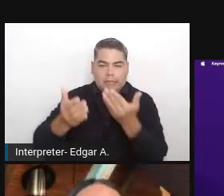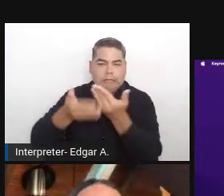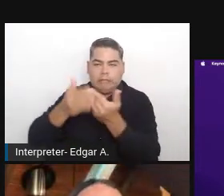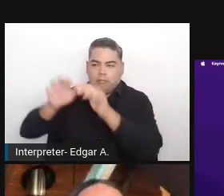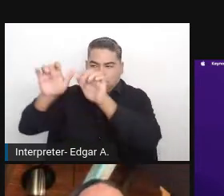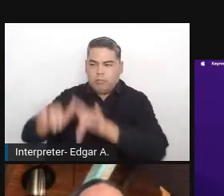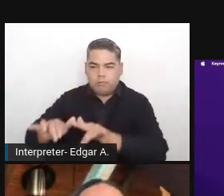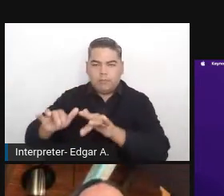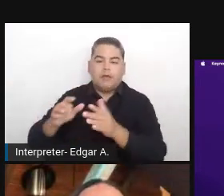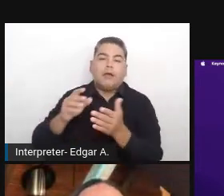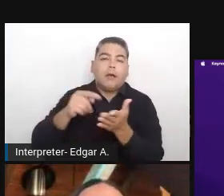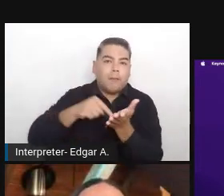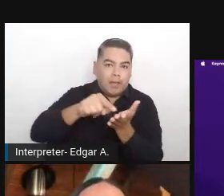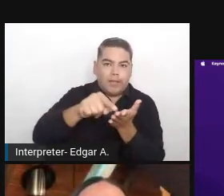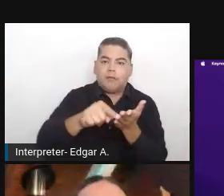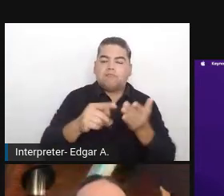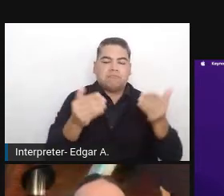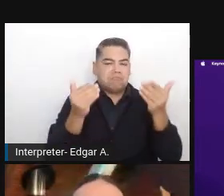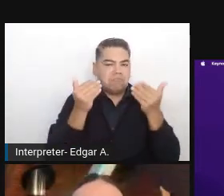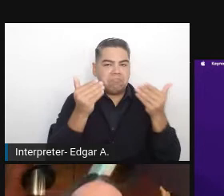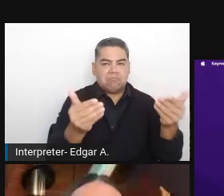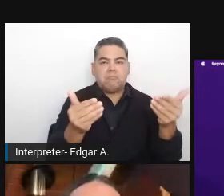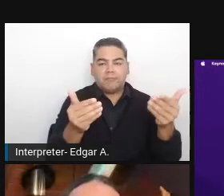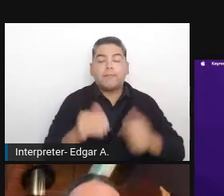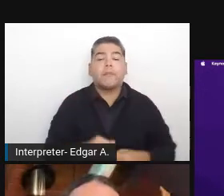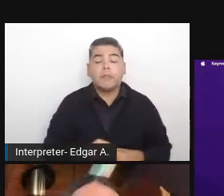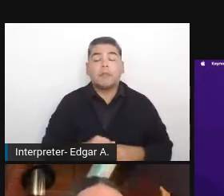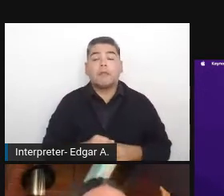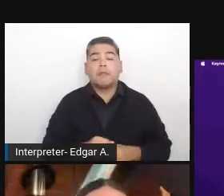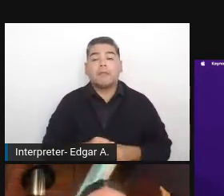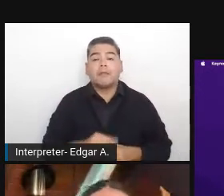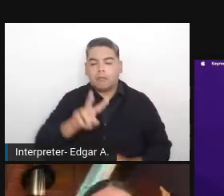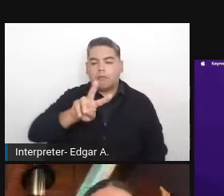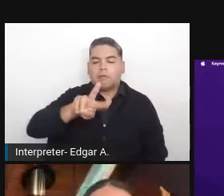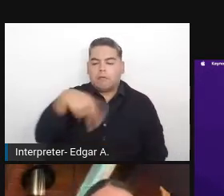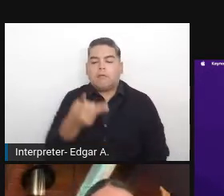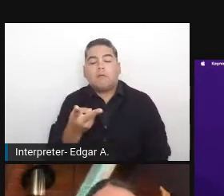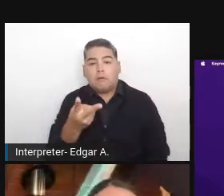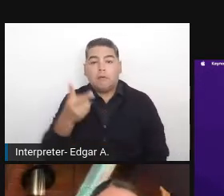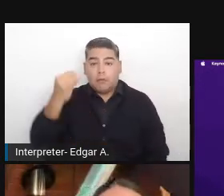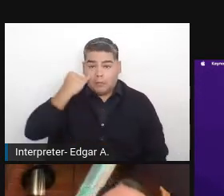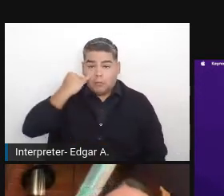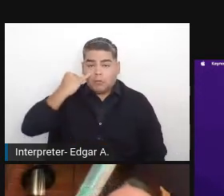If your form is a job application, users are willing to put some more work into a job application,